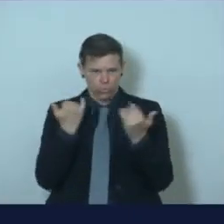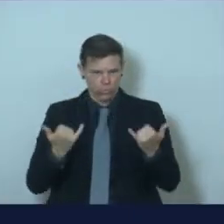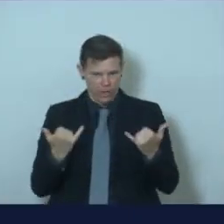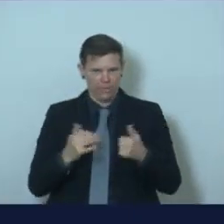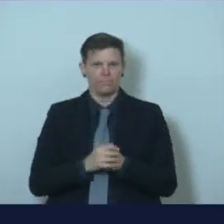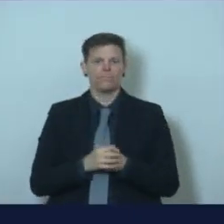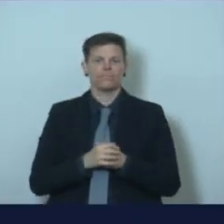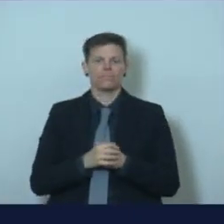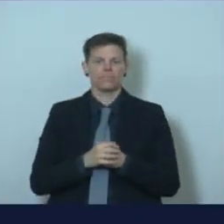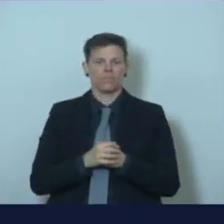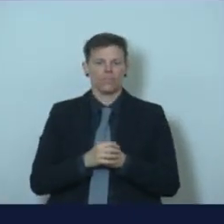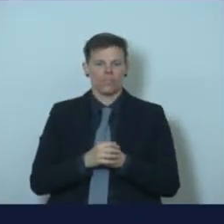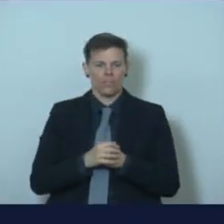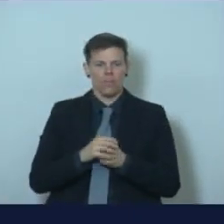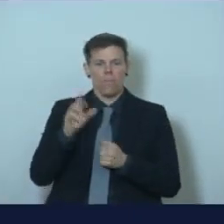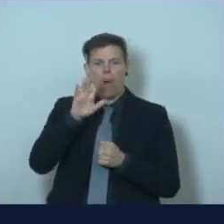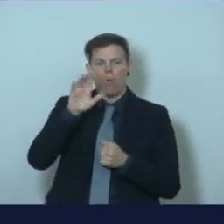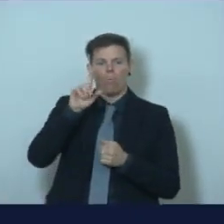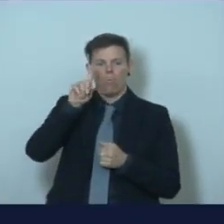WE HAVE 107 NEW CAS TODAY.